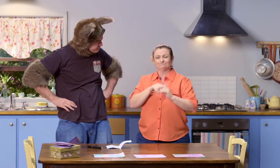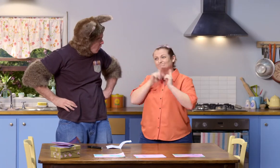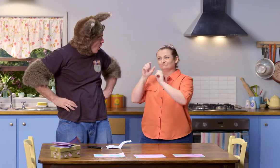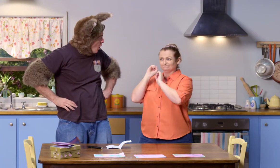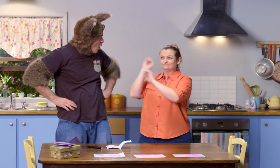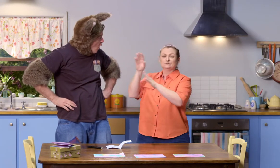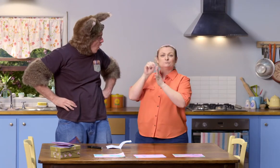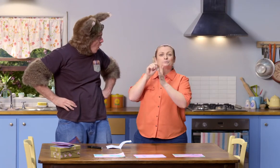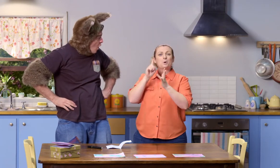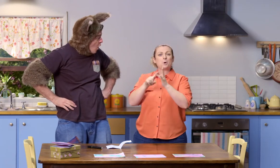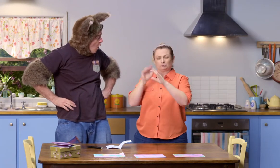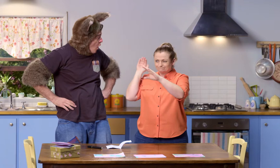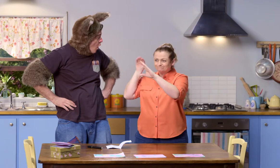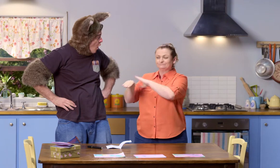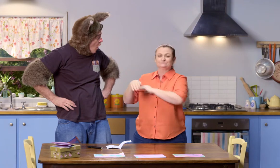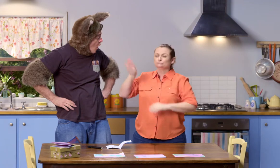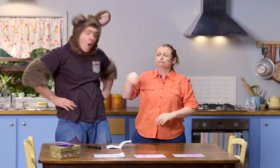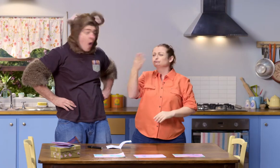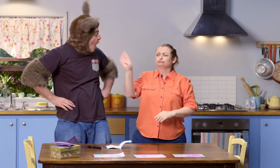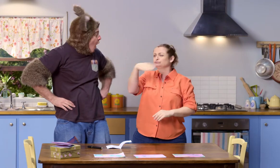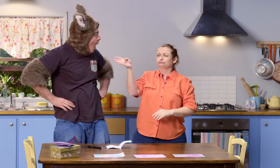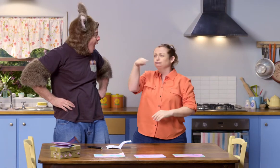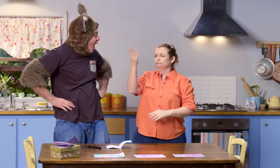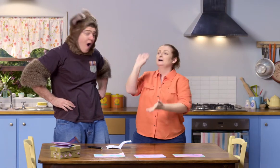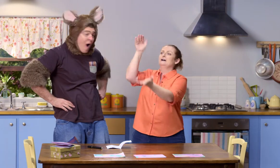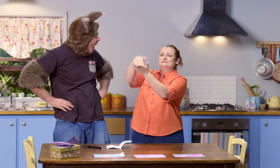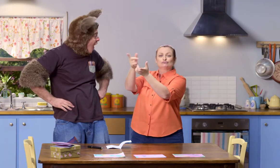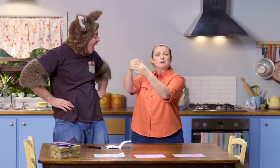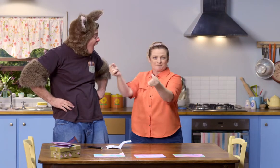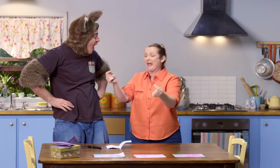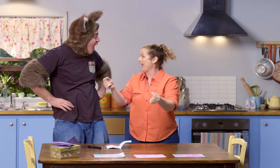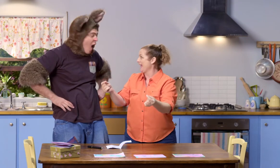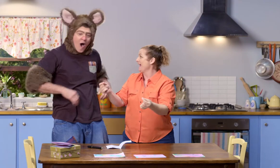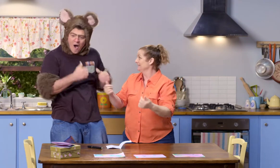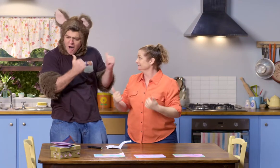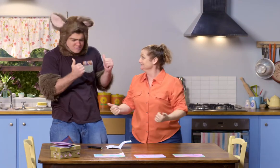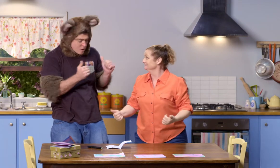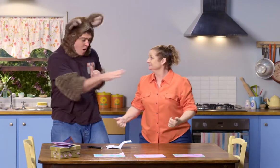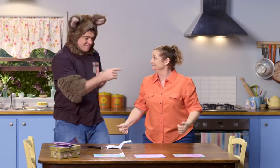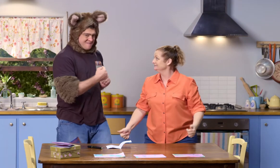so it finally gets to Japan and to Sumi. Oh, great!